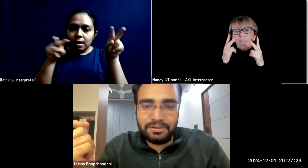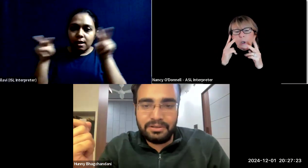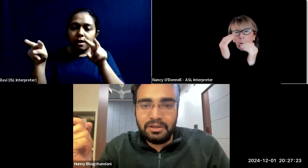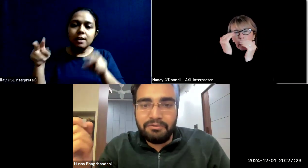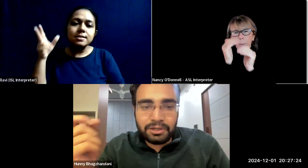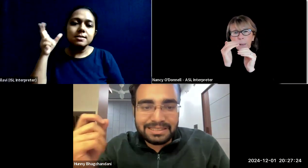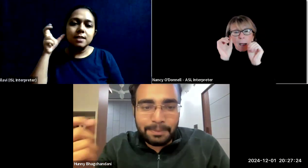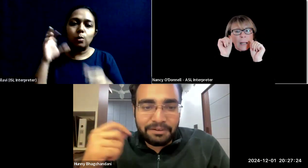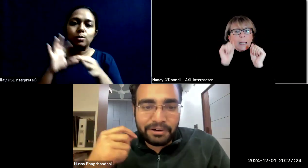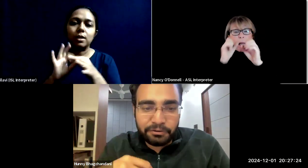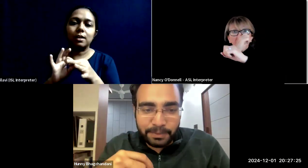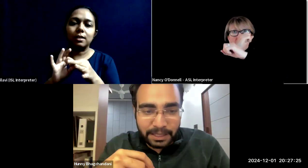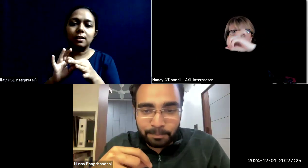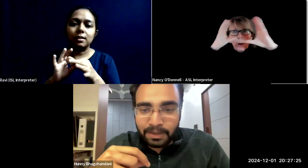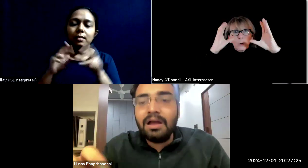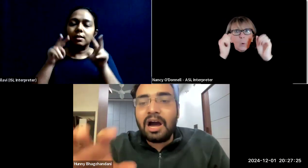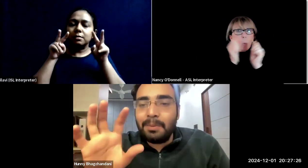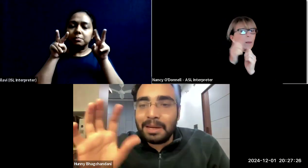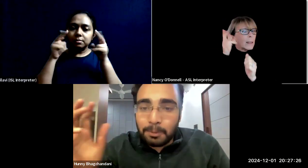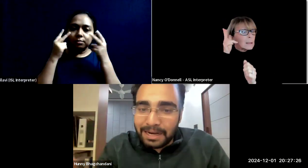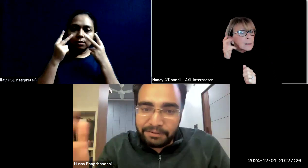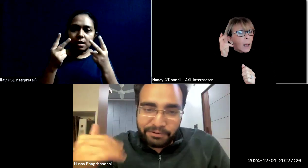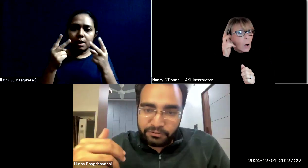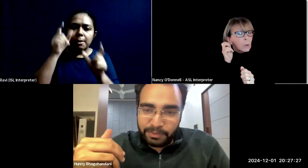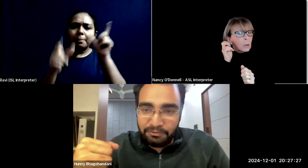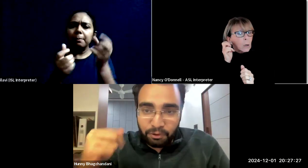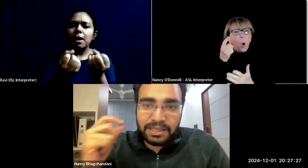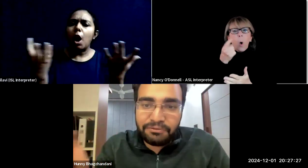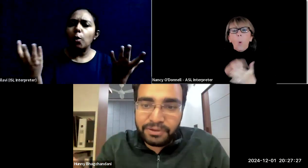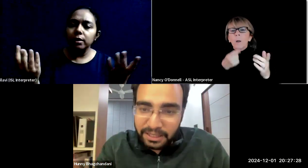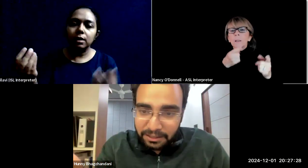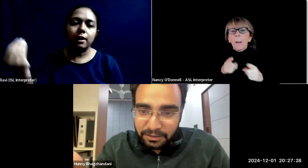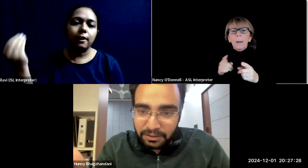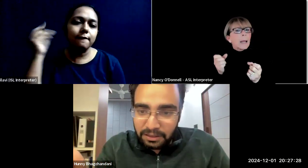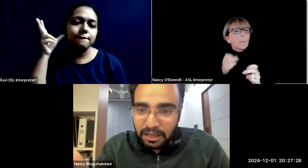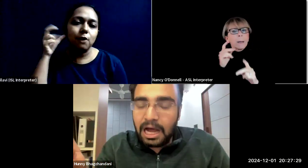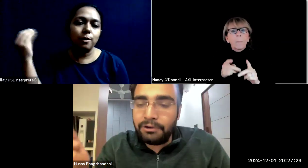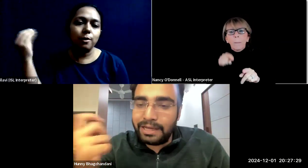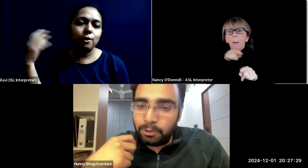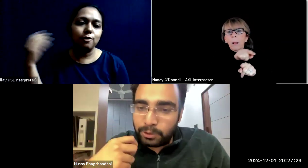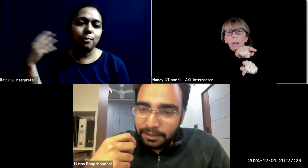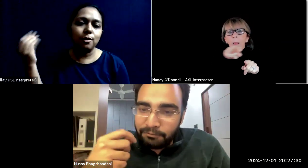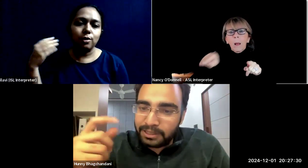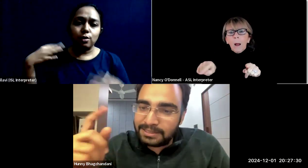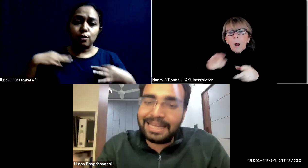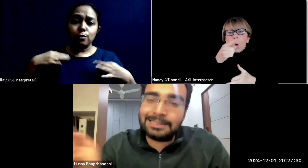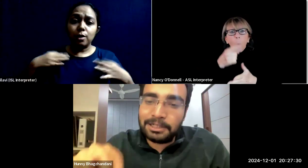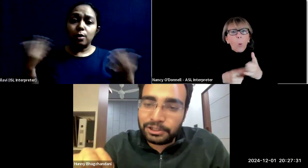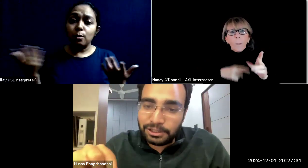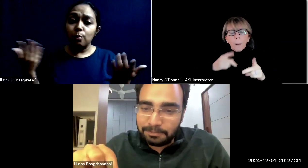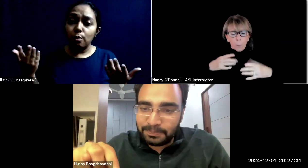What is happening in front of me. How many people are in front of me. What they are wearing. How they are looking. What is their expression.